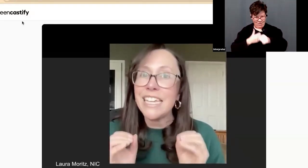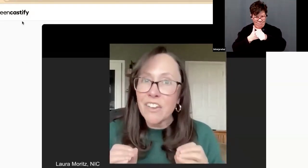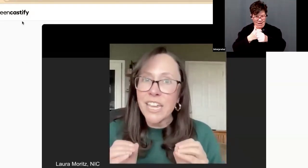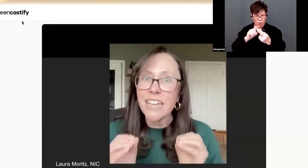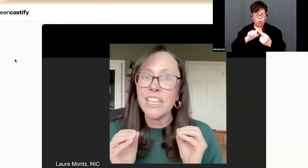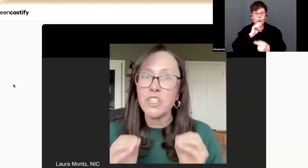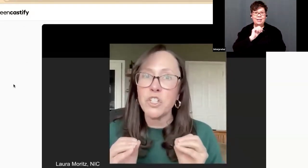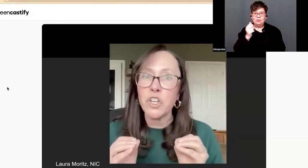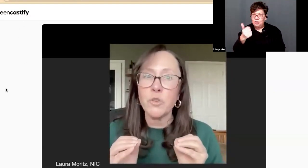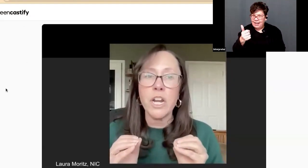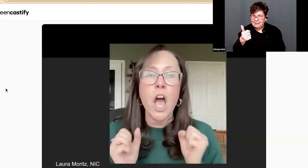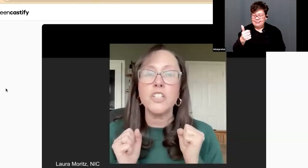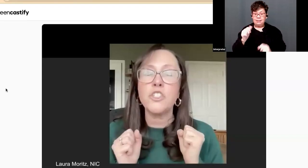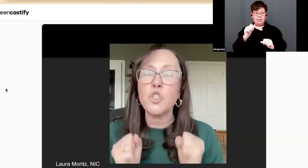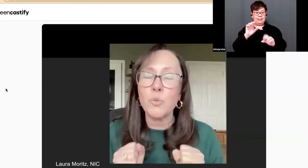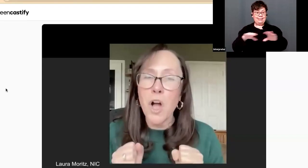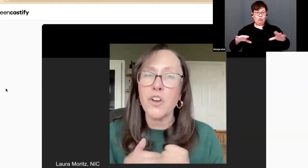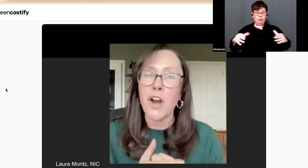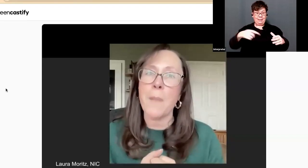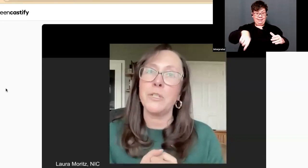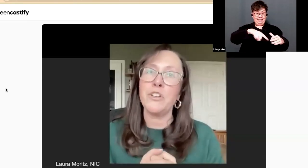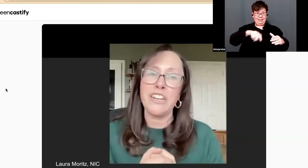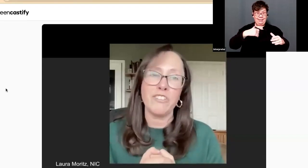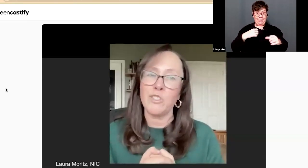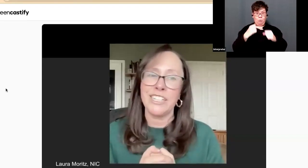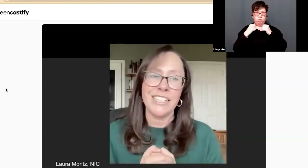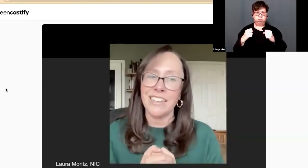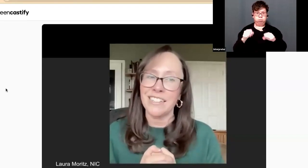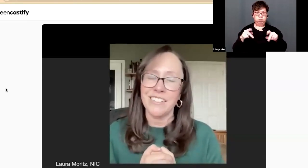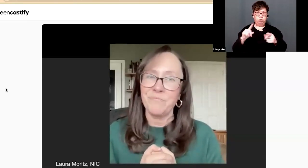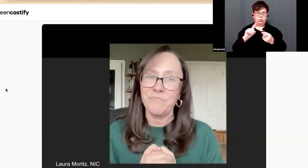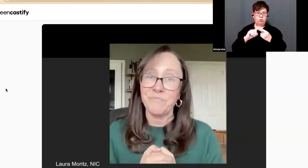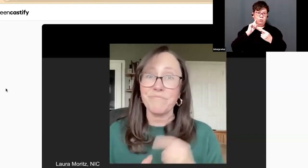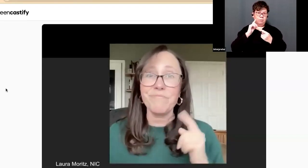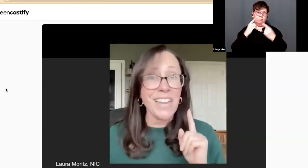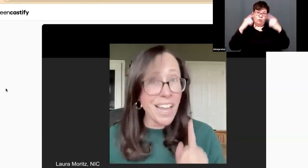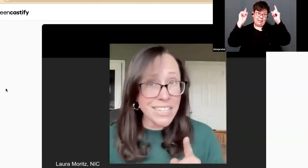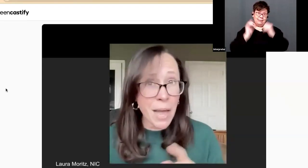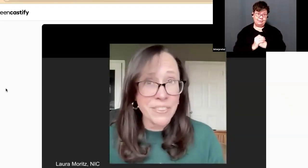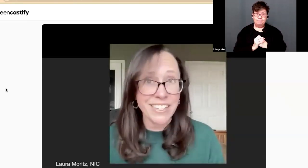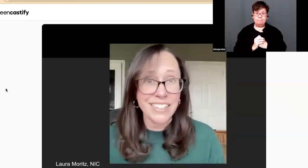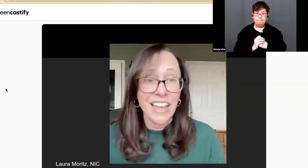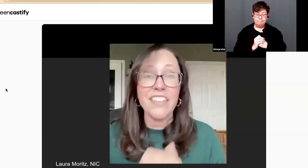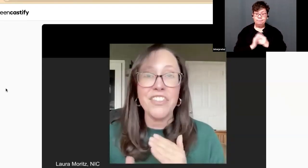giving these children a stronger opportunity for success. On top of this,